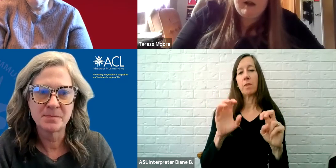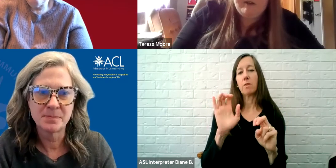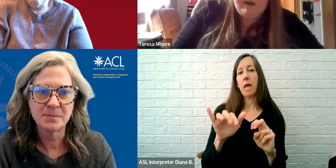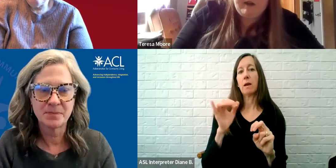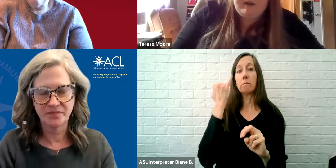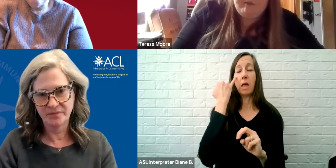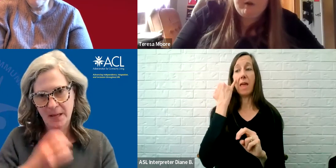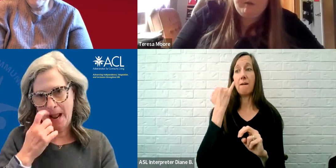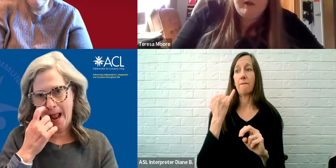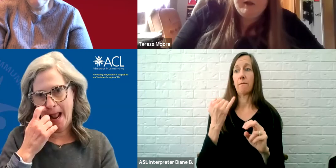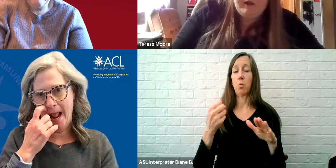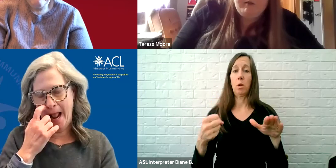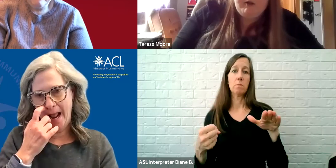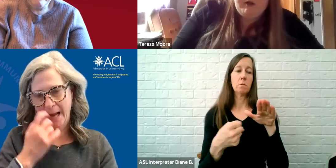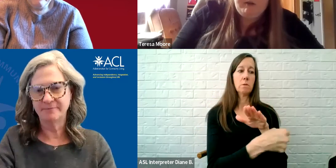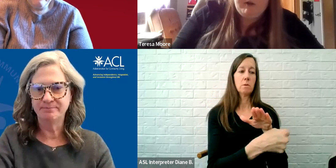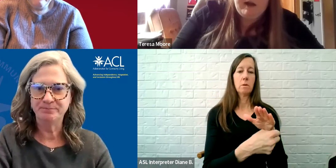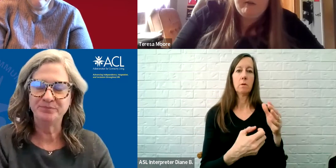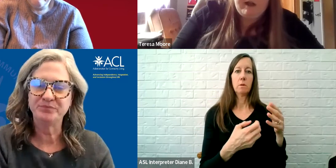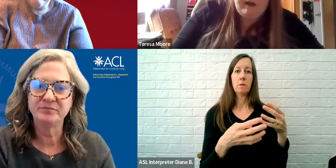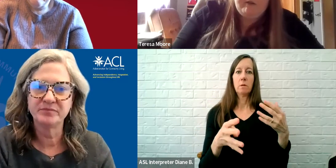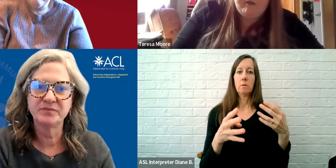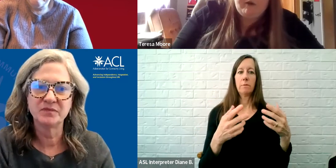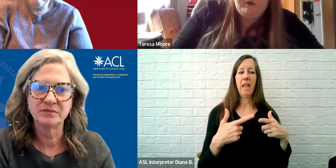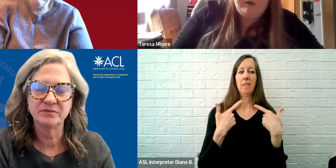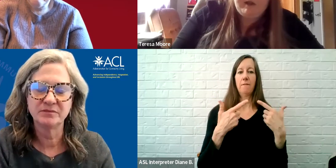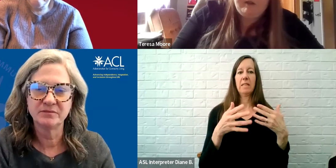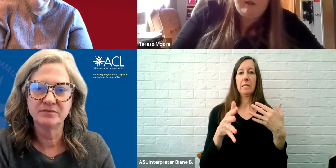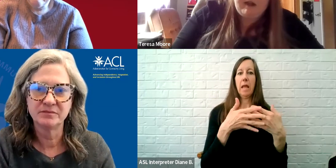and isolating them from their community where they have to have codes and things